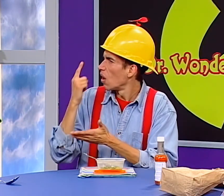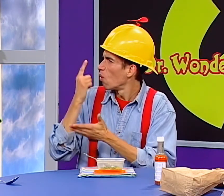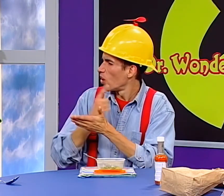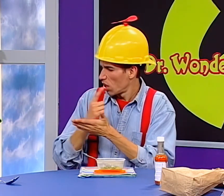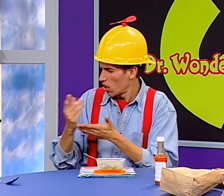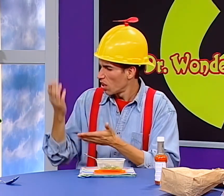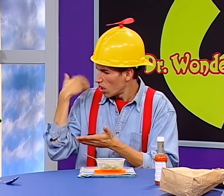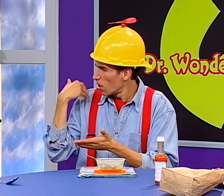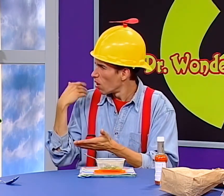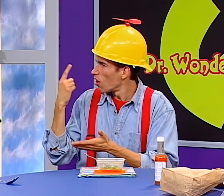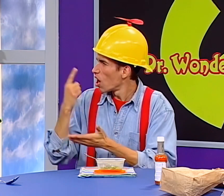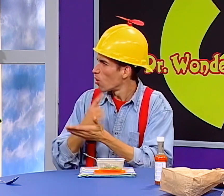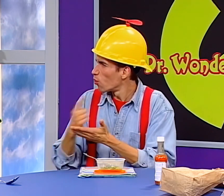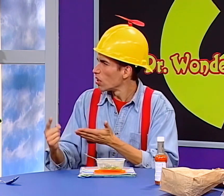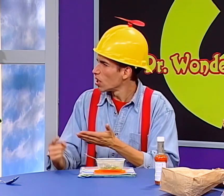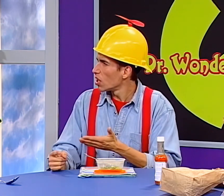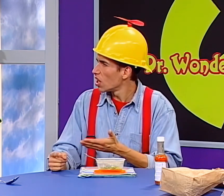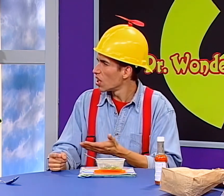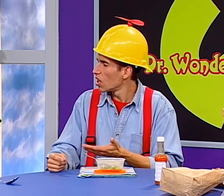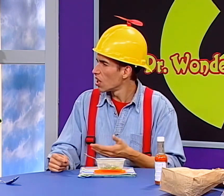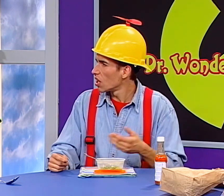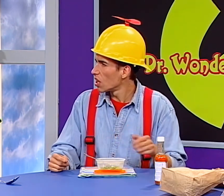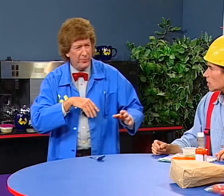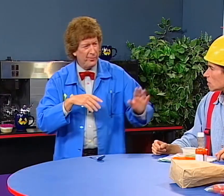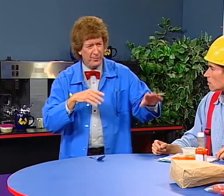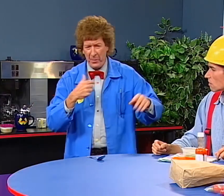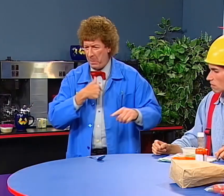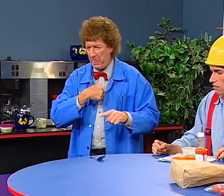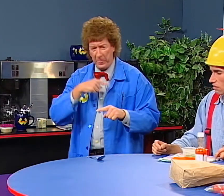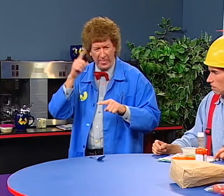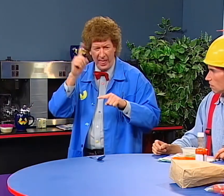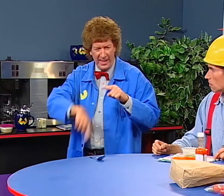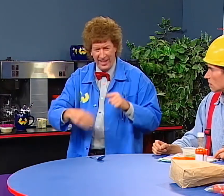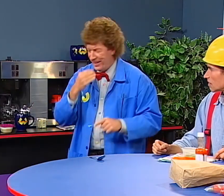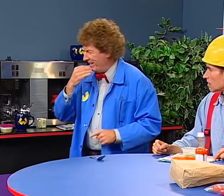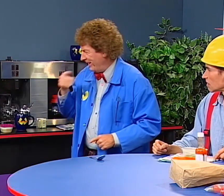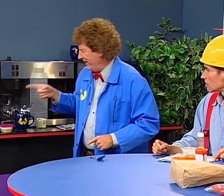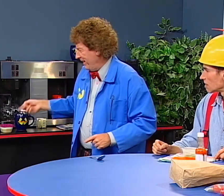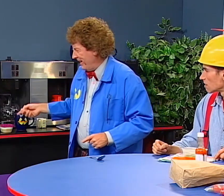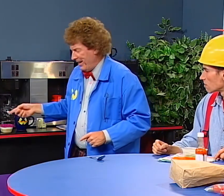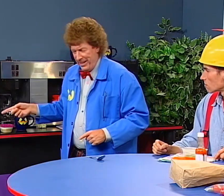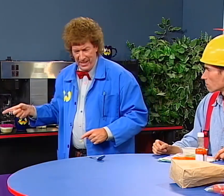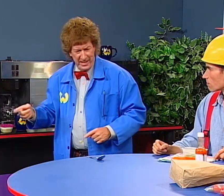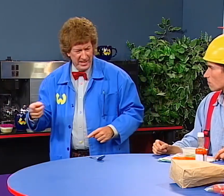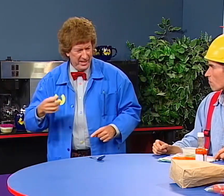I PUT IT IN A WEEK AGO. WELL, I CAN'T EAT THAT,